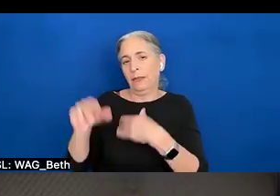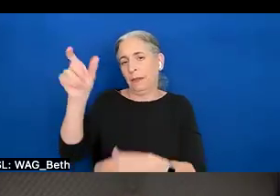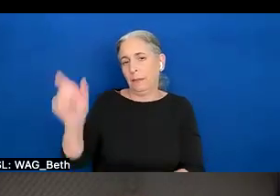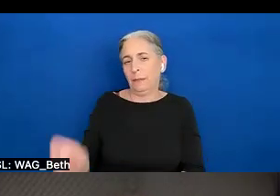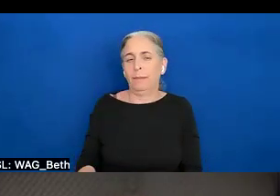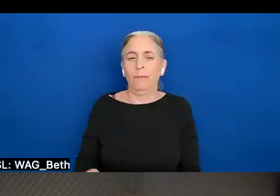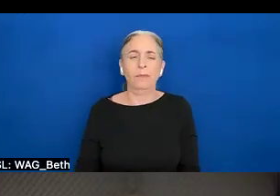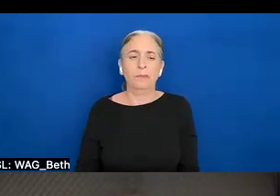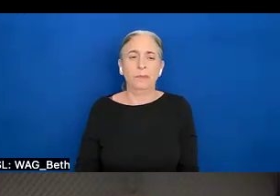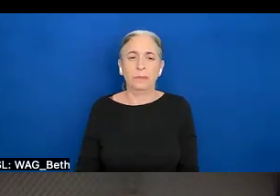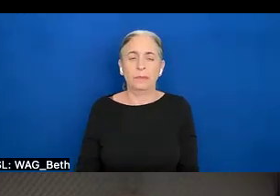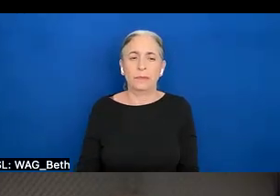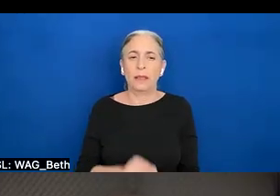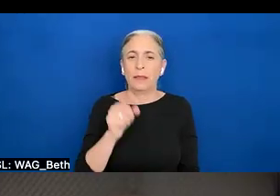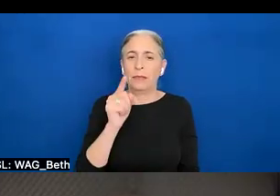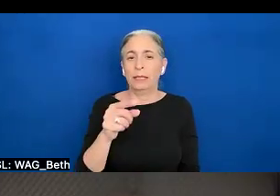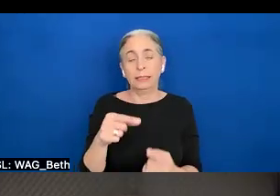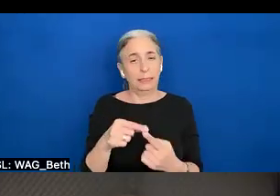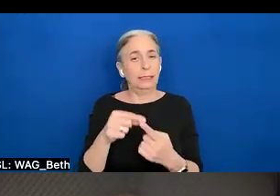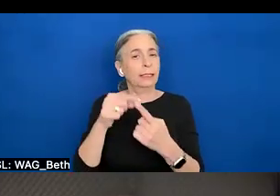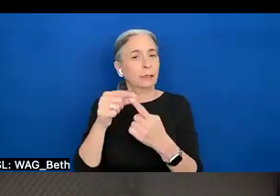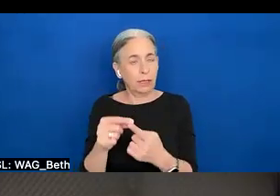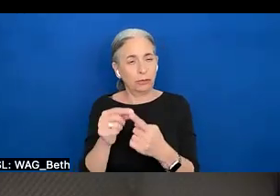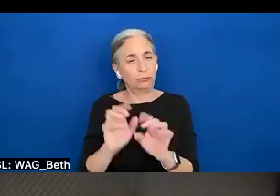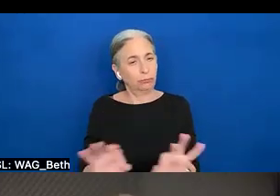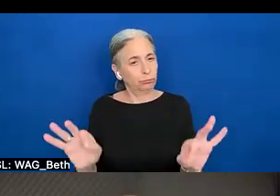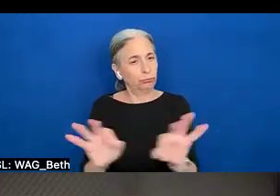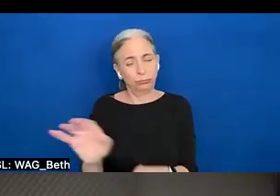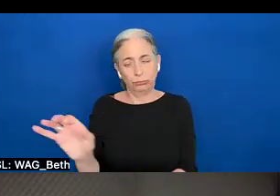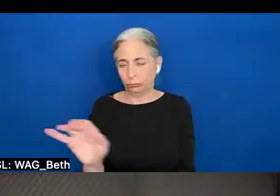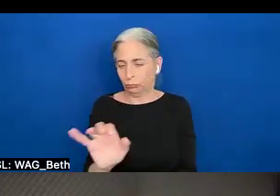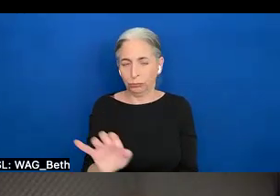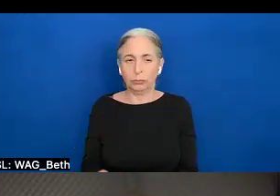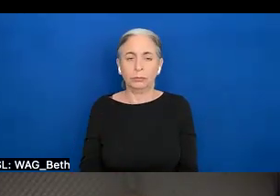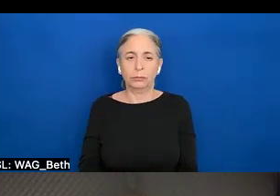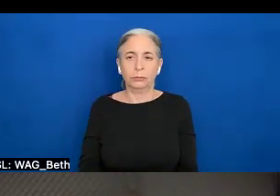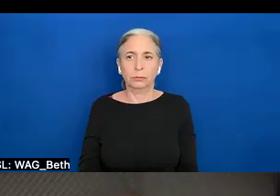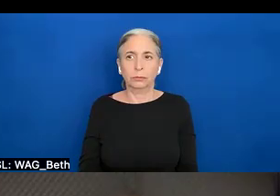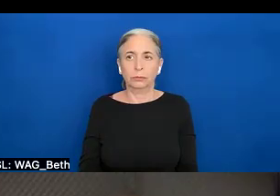So this is a special -- a very important part, because